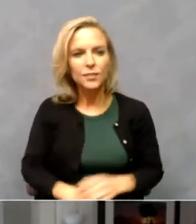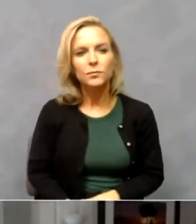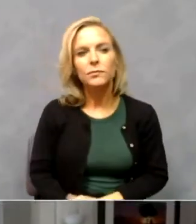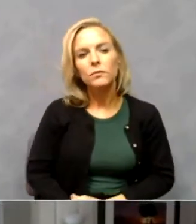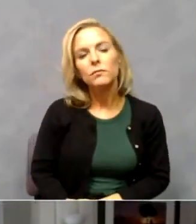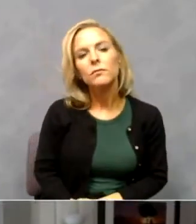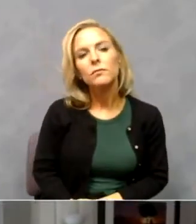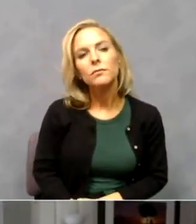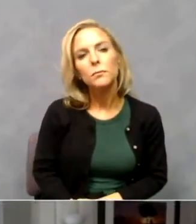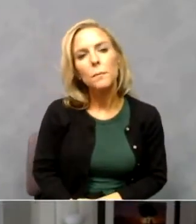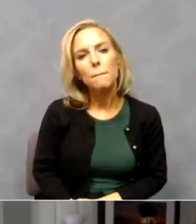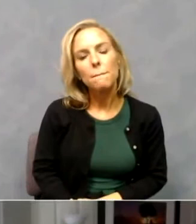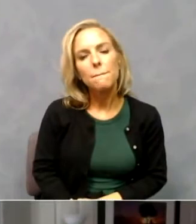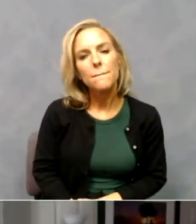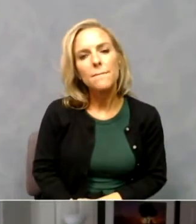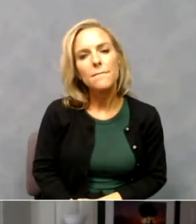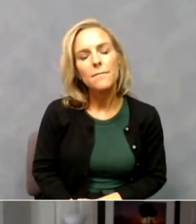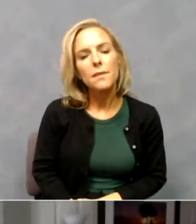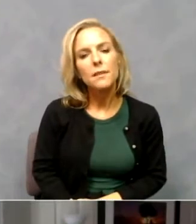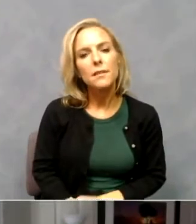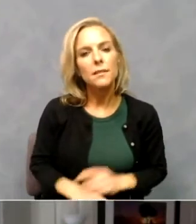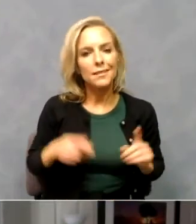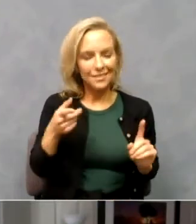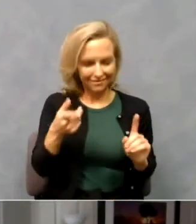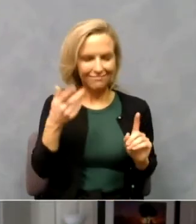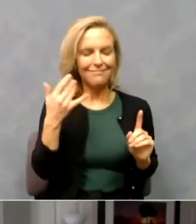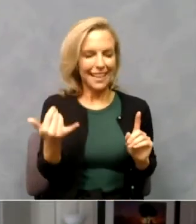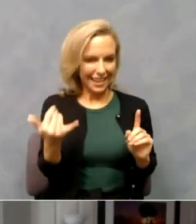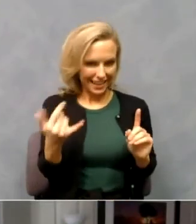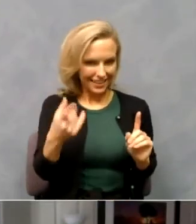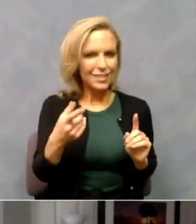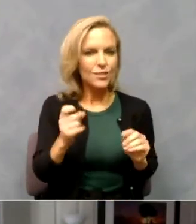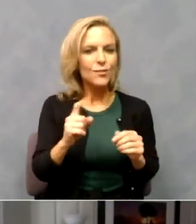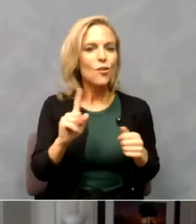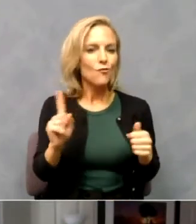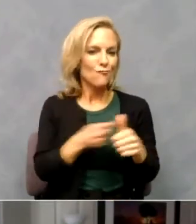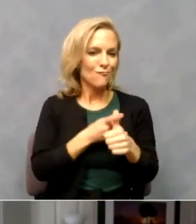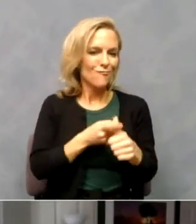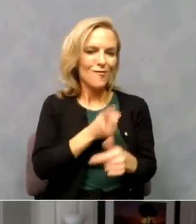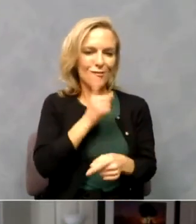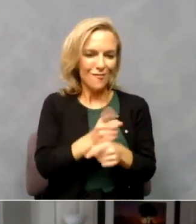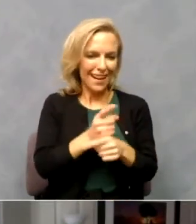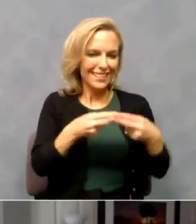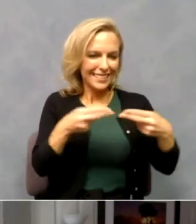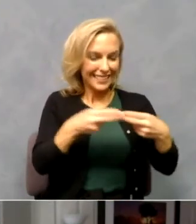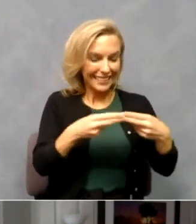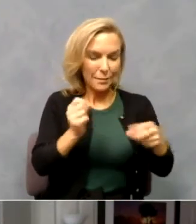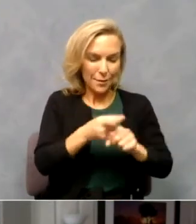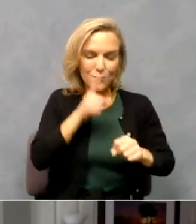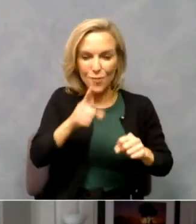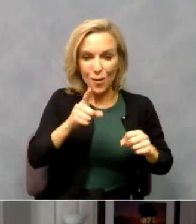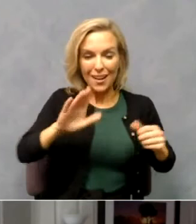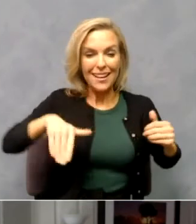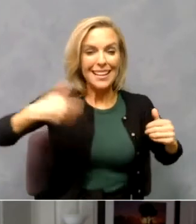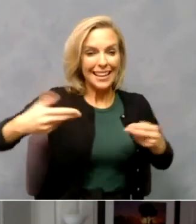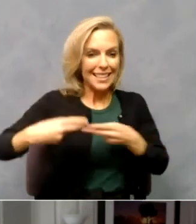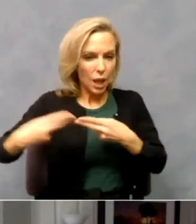So let me talk. Well, she's There we go. So that's the correct first slide. We'll see if we go along if I have the right one later on. So I wanna talk